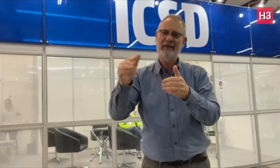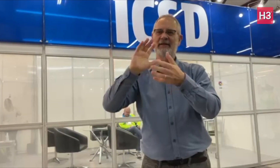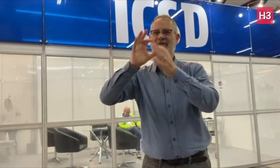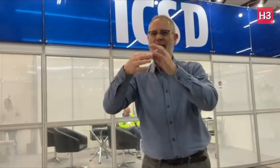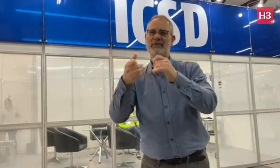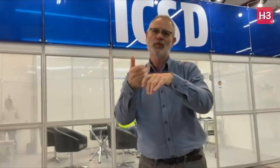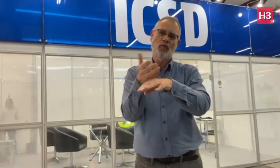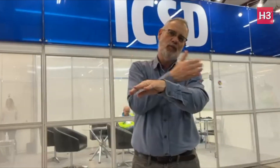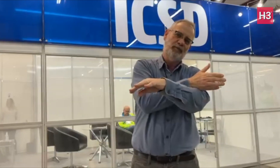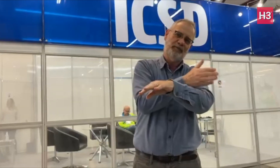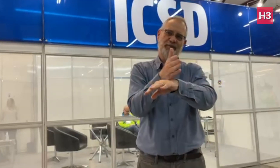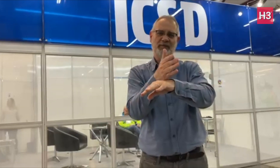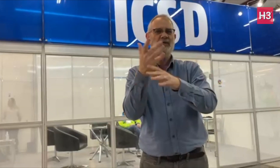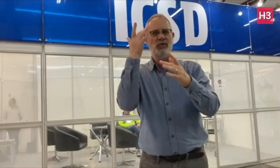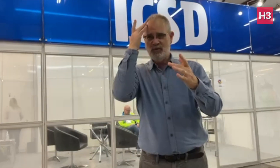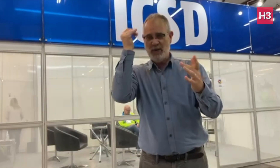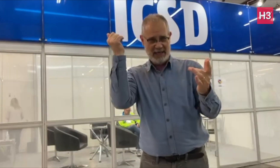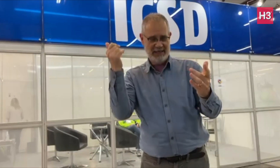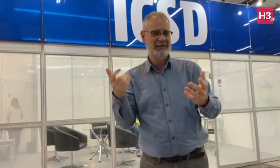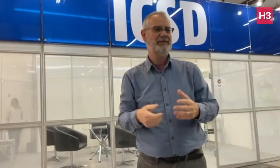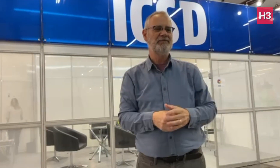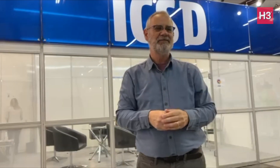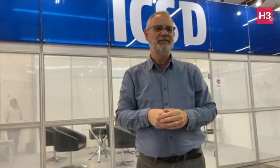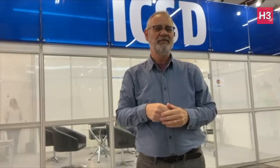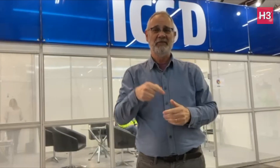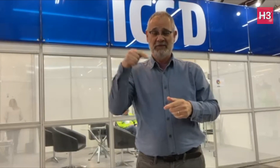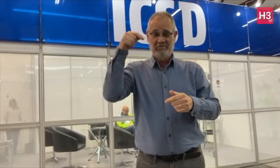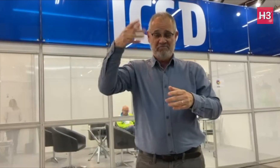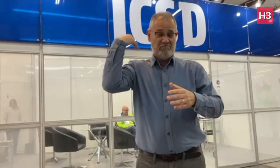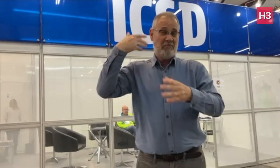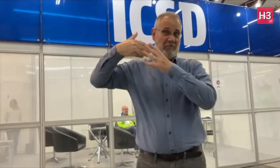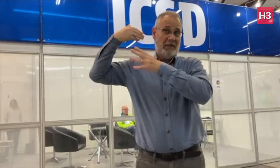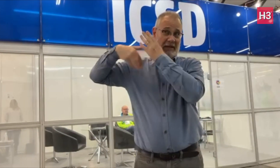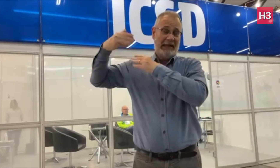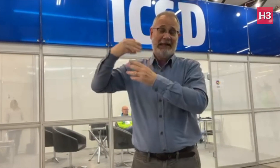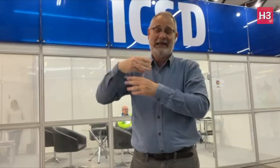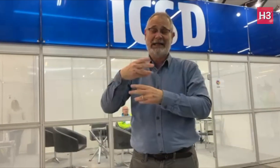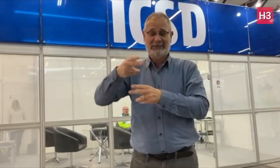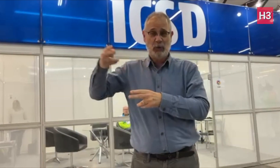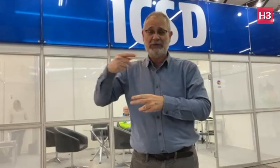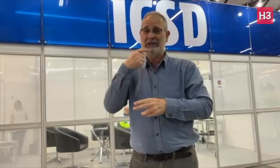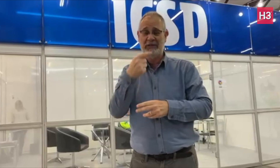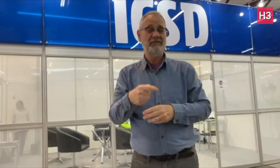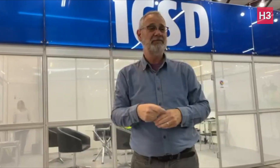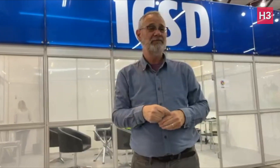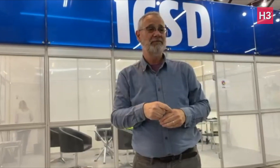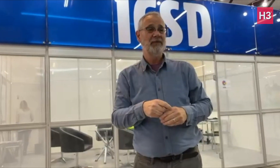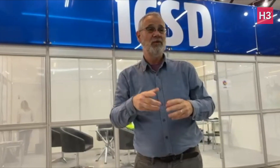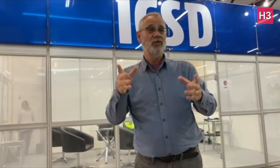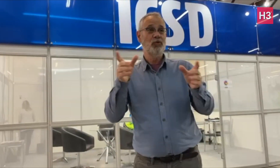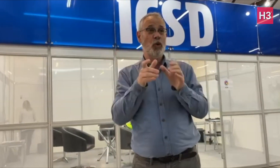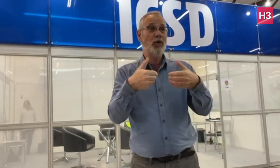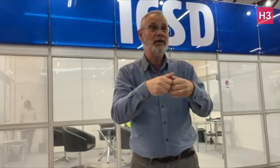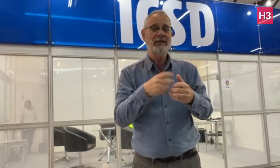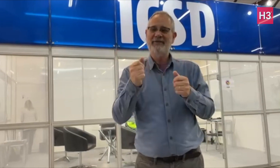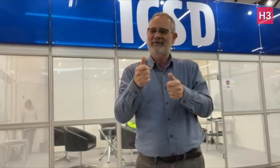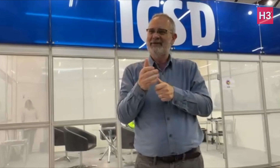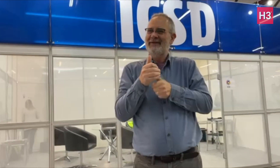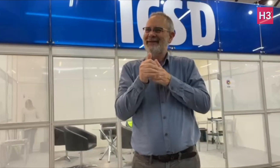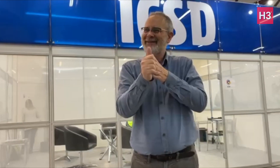three months prior or post of the Deaflympics. The main reason is, historically, the representatives in the Congress tended to be distracted by occurring issues